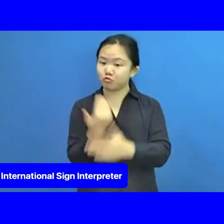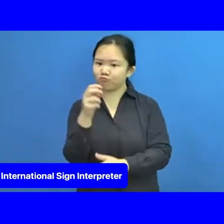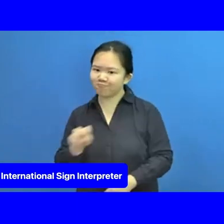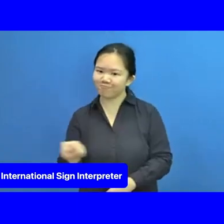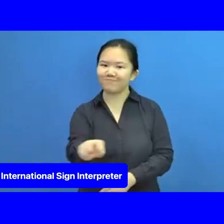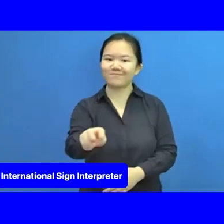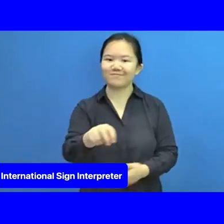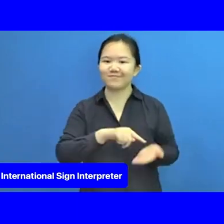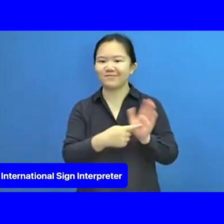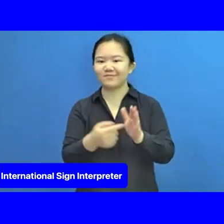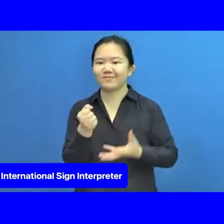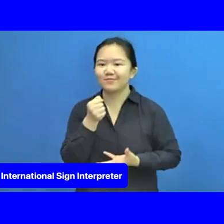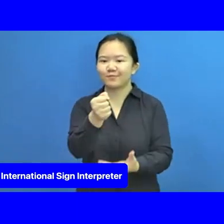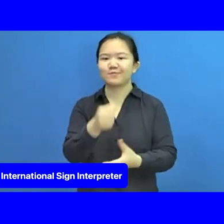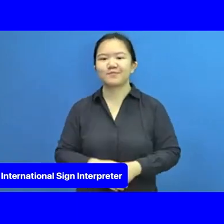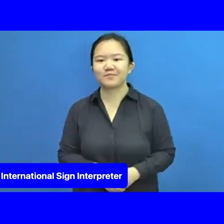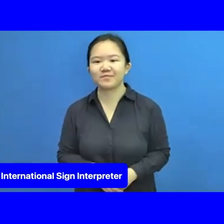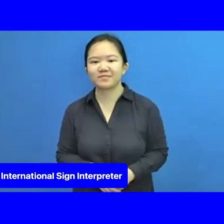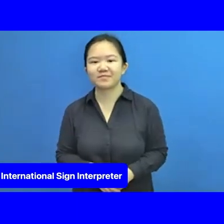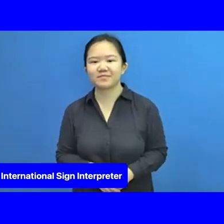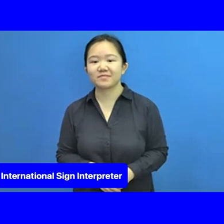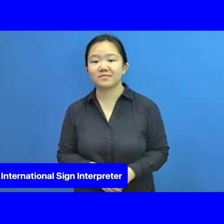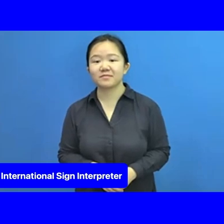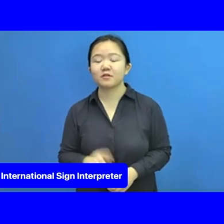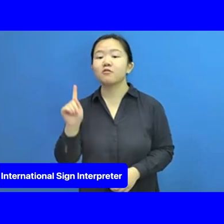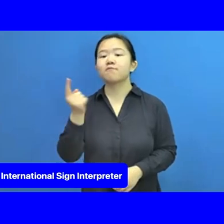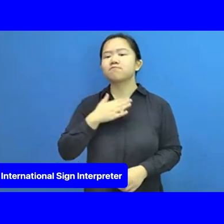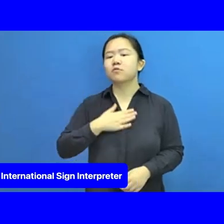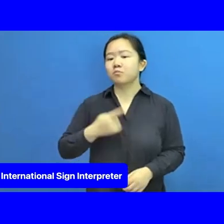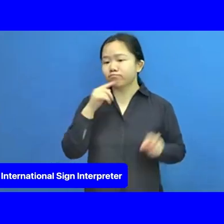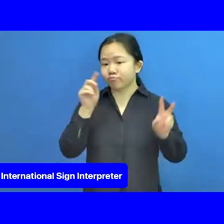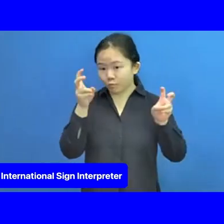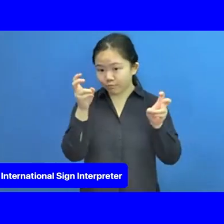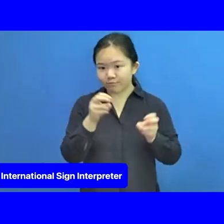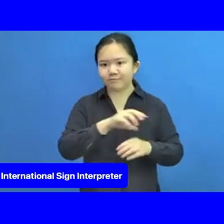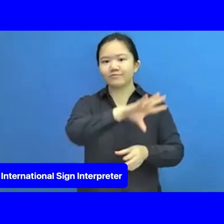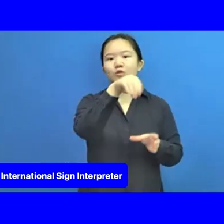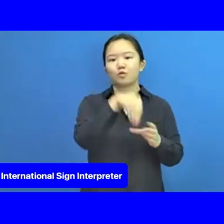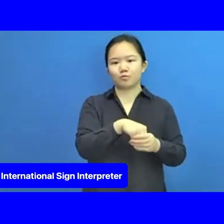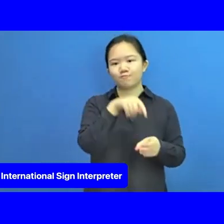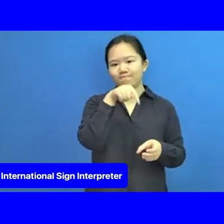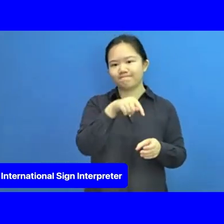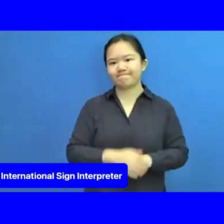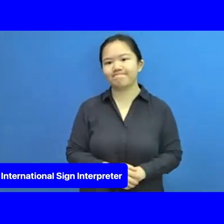is the stage, whether it is physical or digital and our tools,